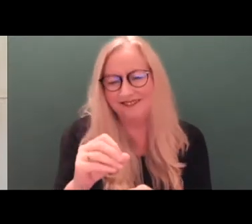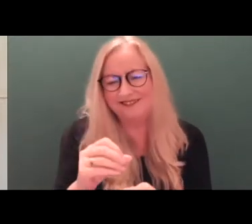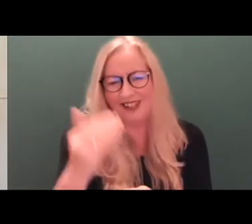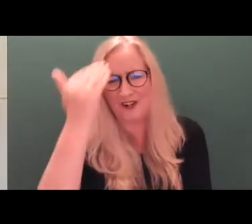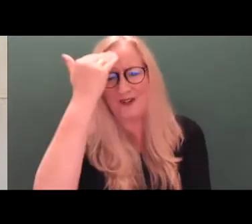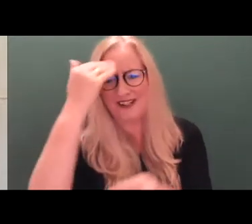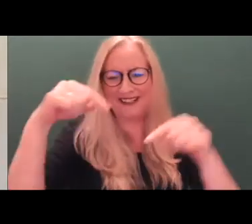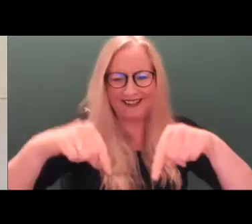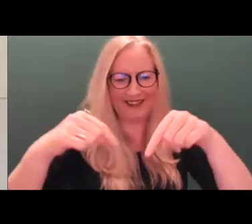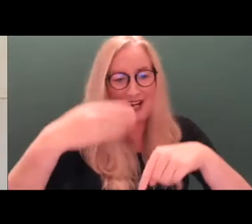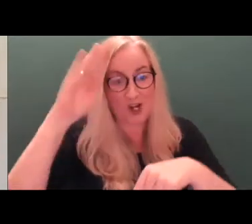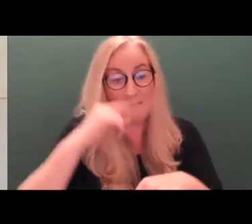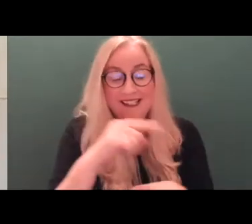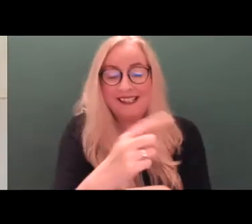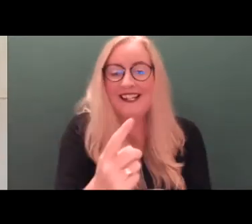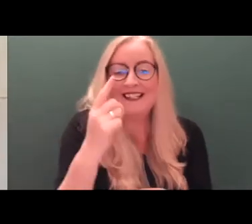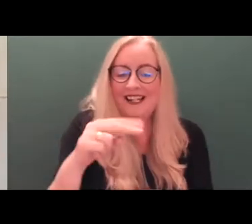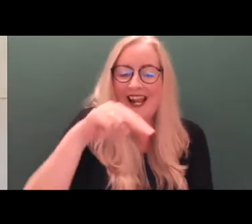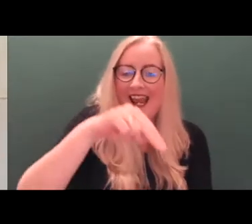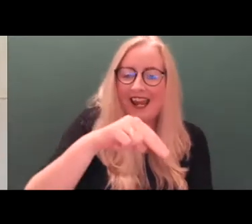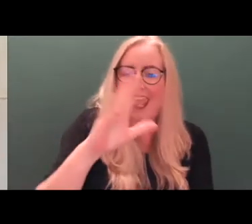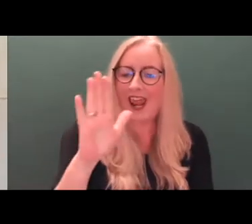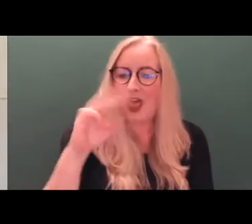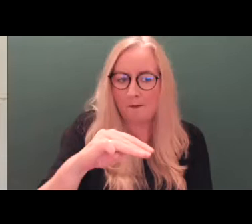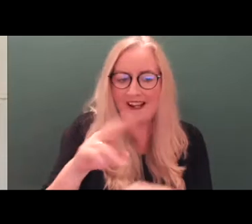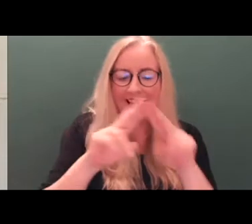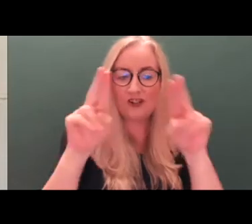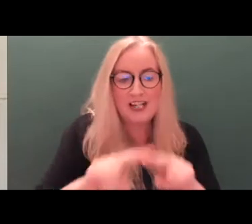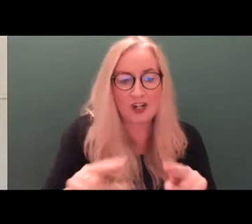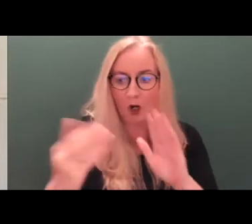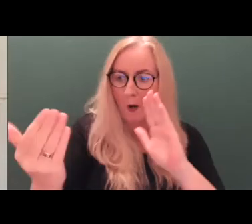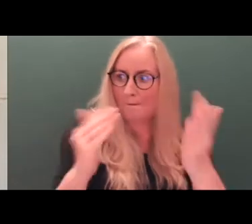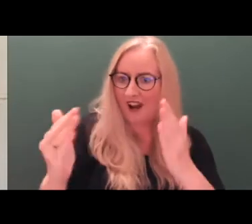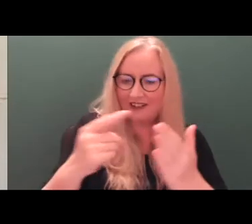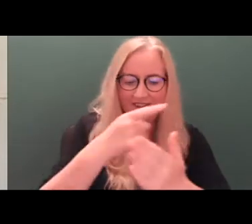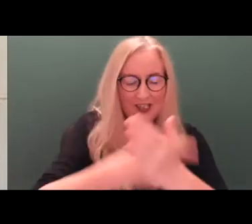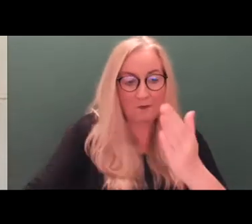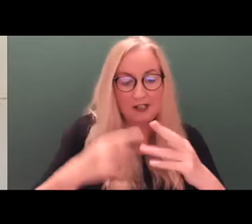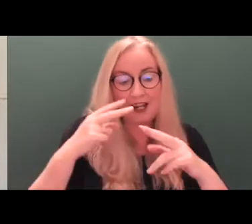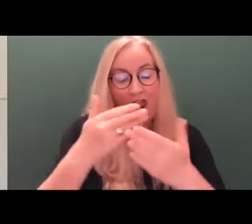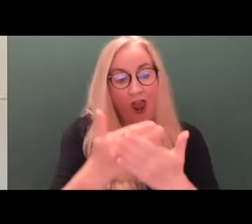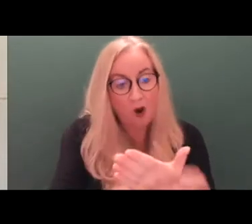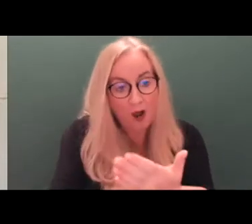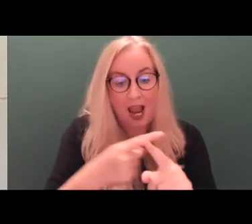as he completed an LLM in international and comparative disability law and policy at NUI grey.